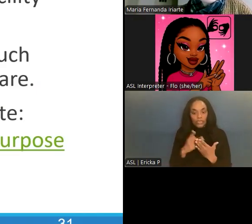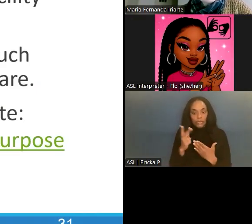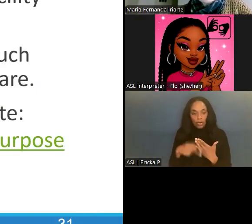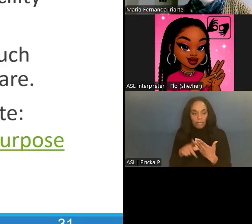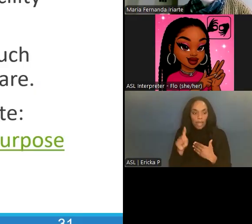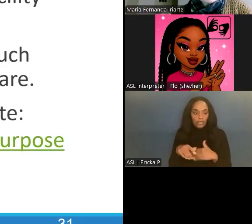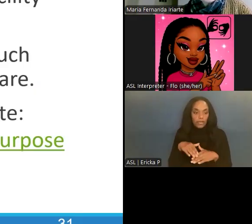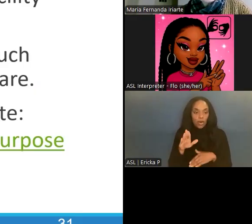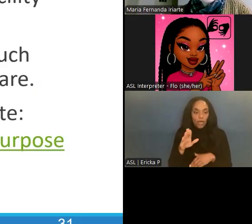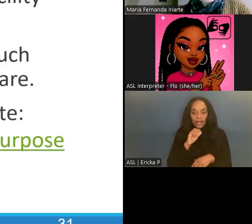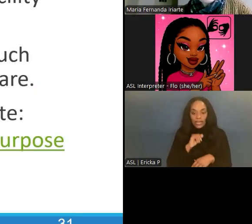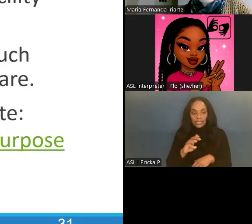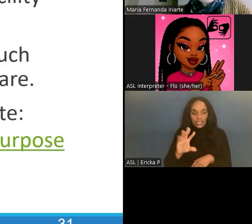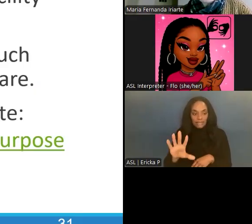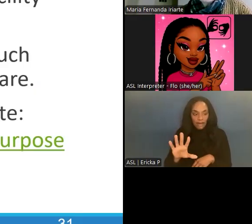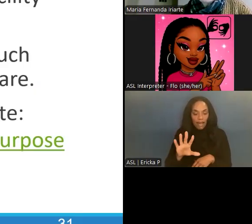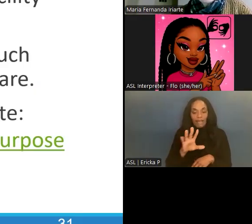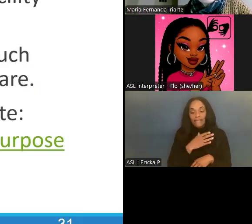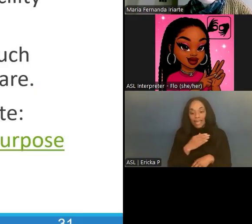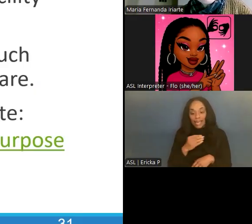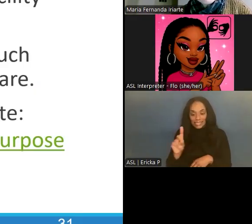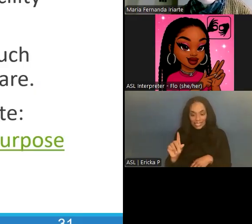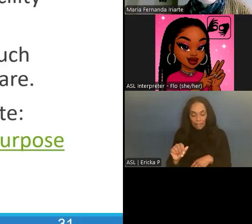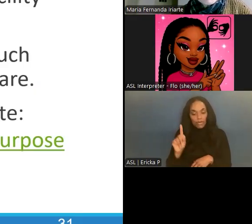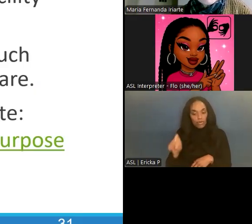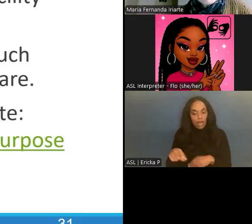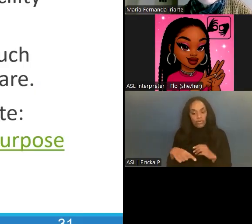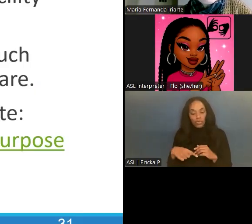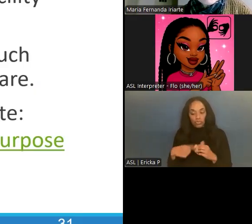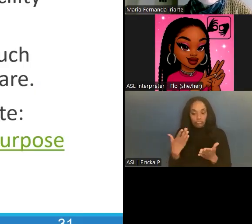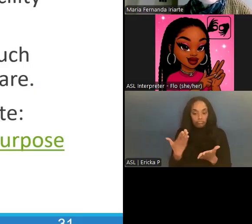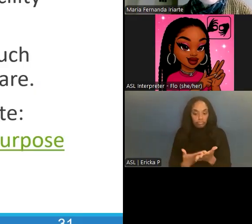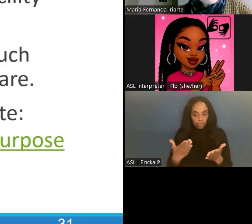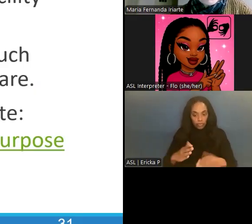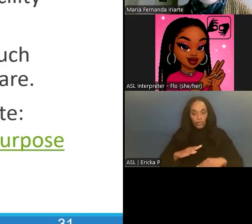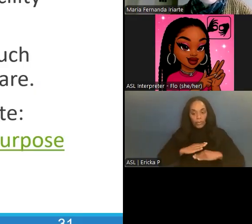Again, you have to show that you meet any of the levels of care in this waiver.